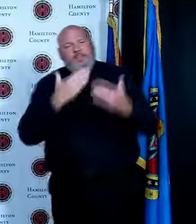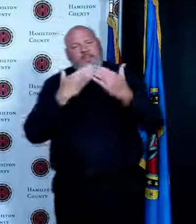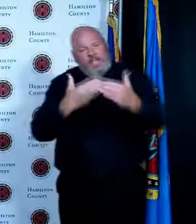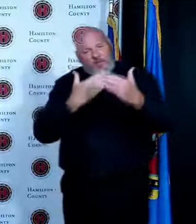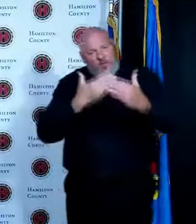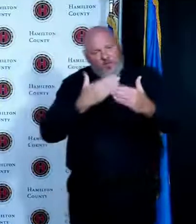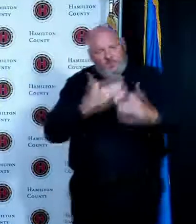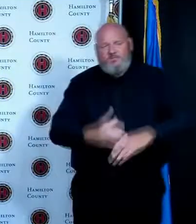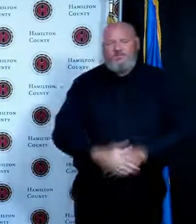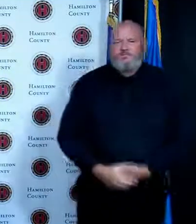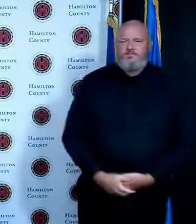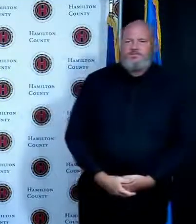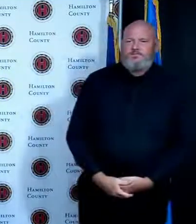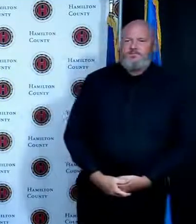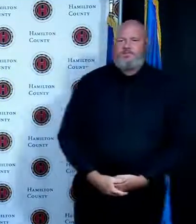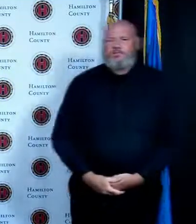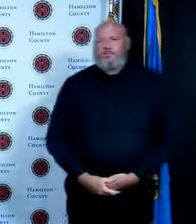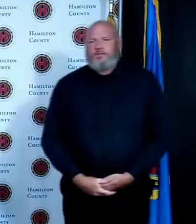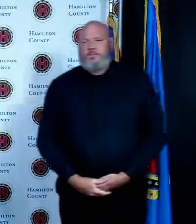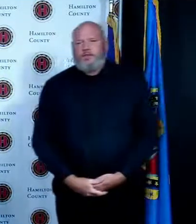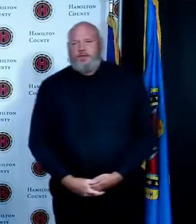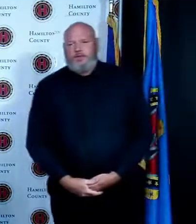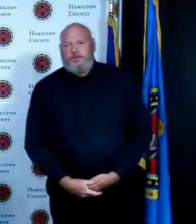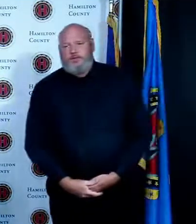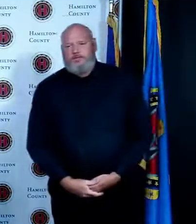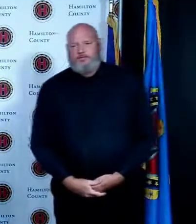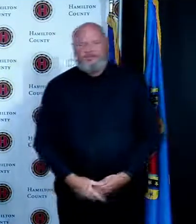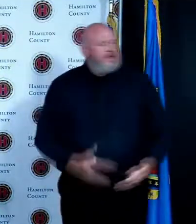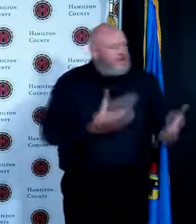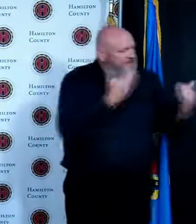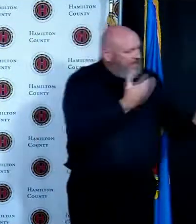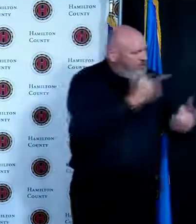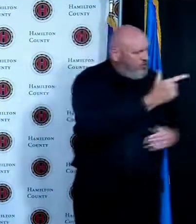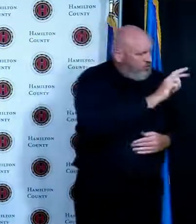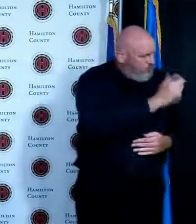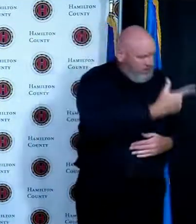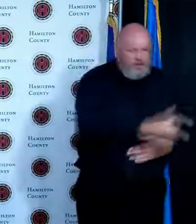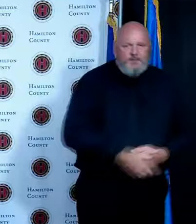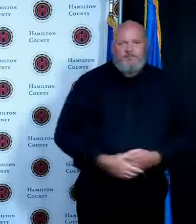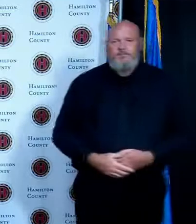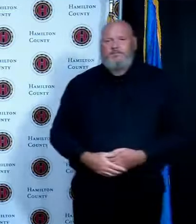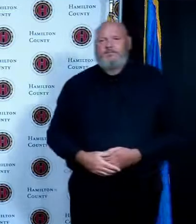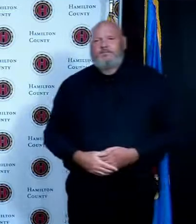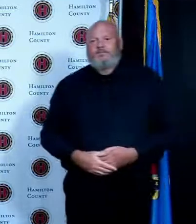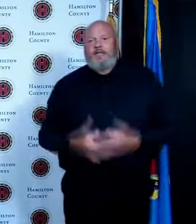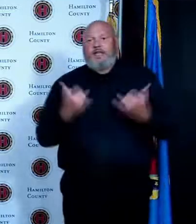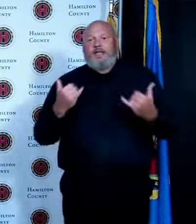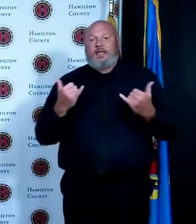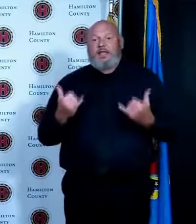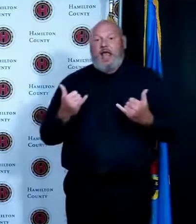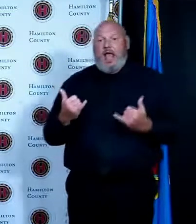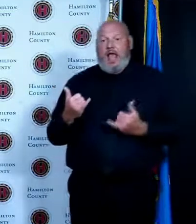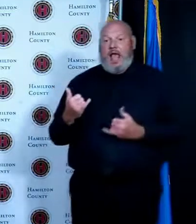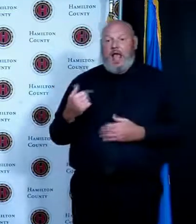all right thank you Greg thanks so much for that information so next Aftab Pureval the Clerk of Courts is with us this morning